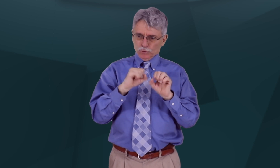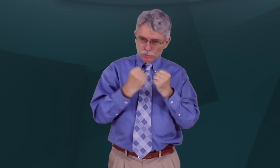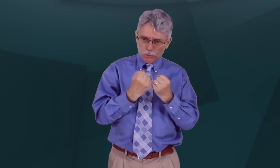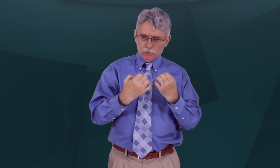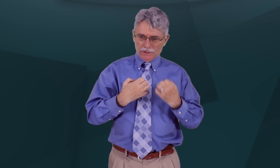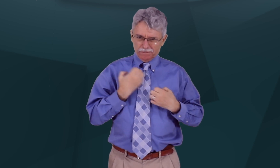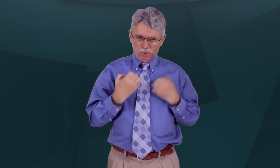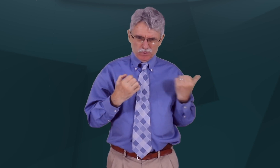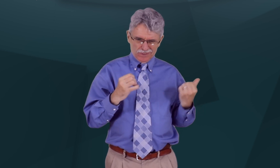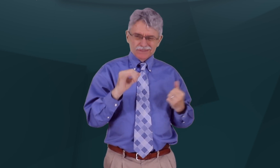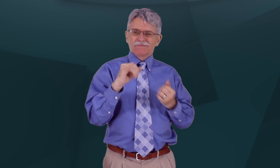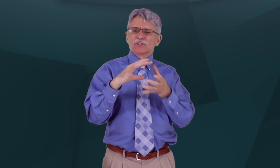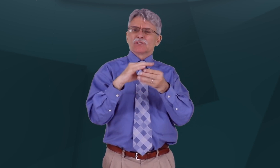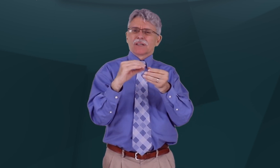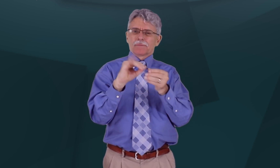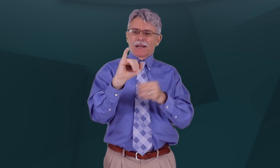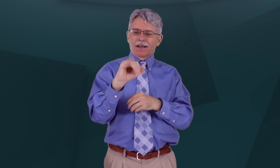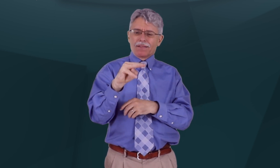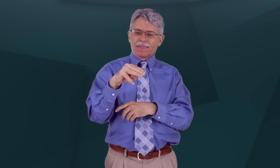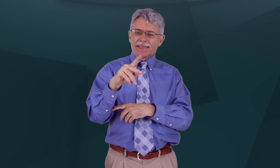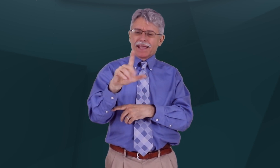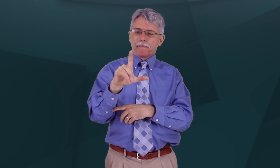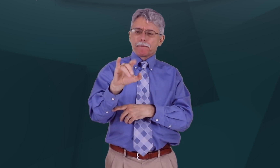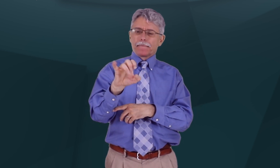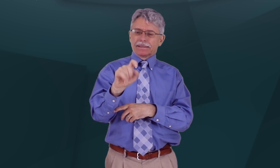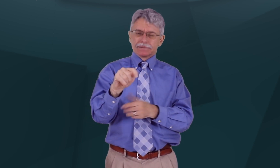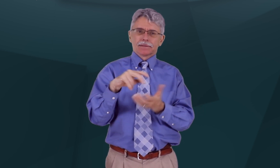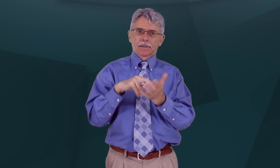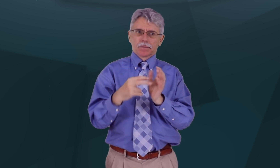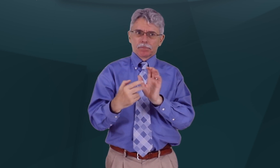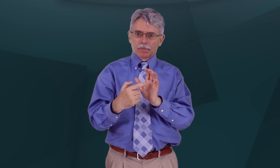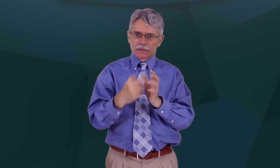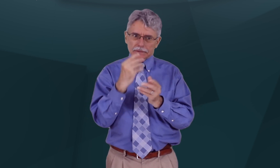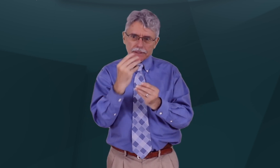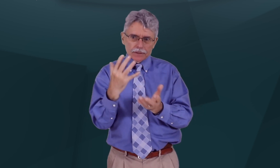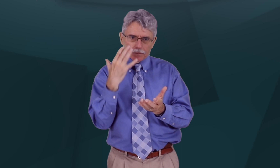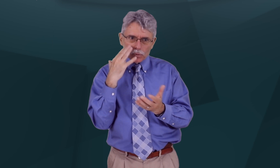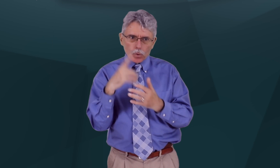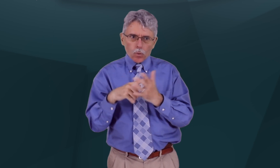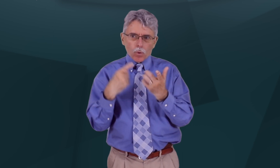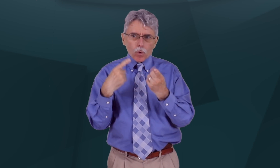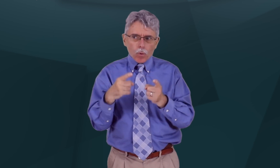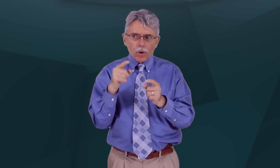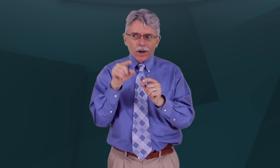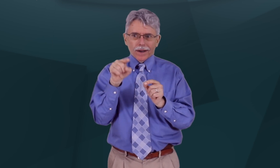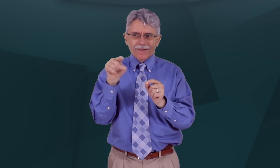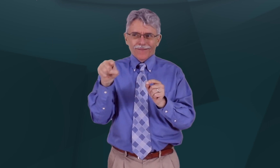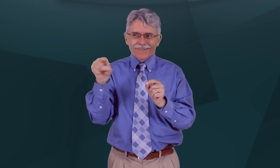that that social/emotional information, as Sherry was talking about, that implicit thing